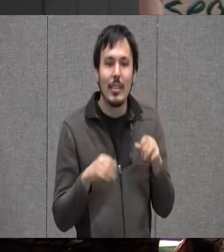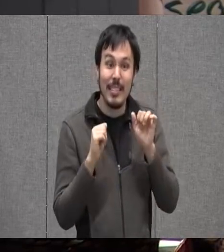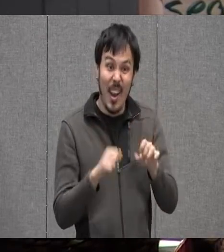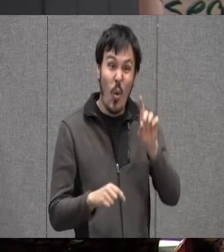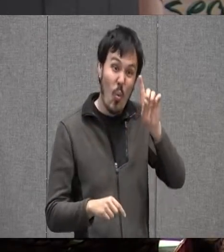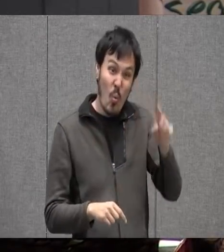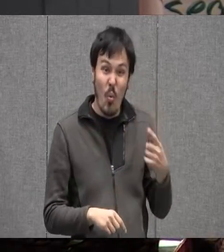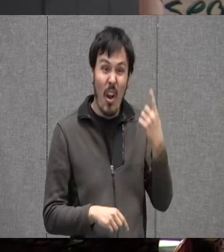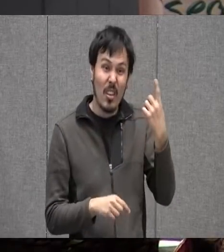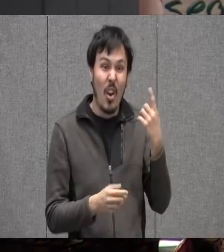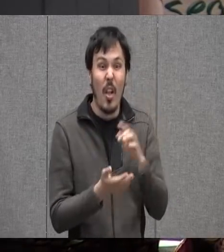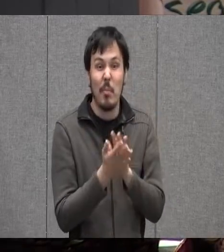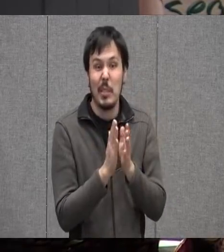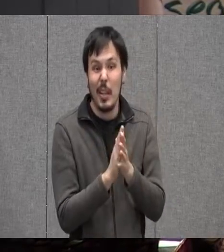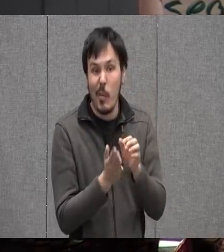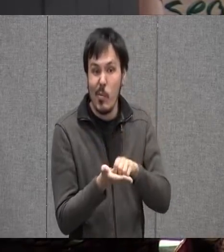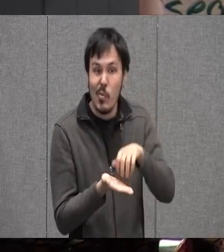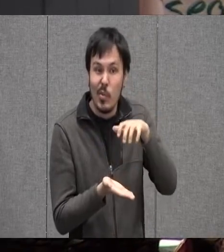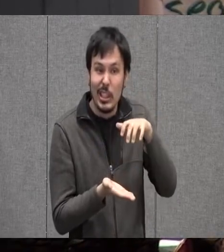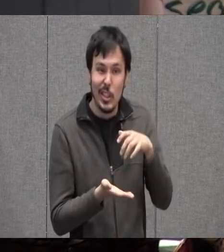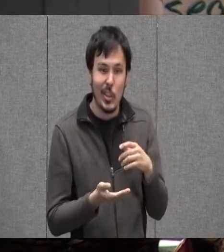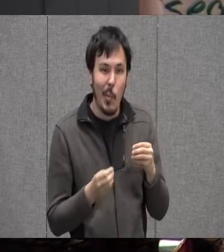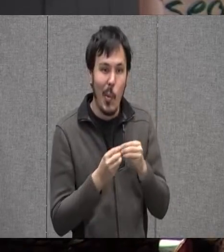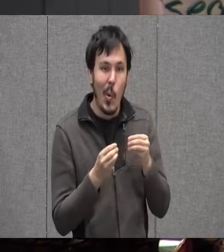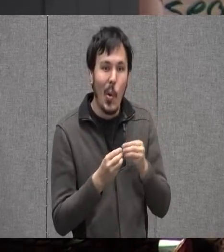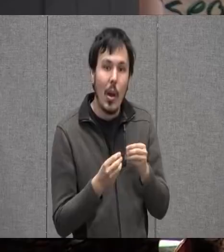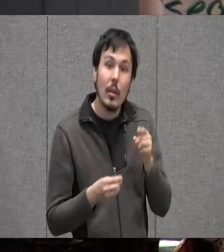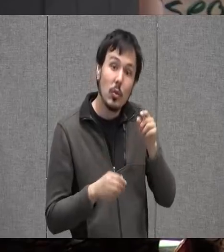We could get our dollar in four quarters,